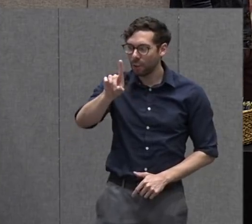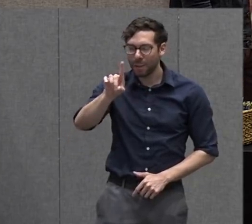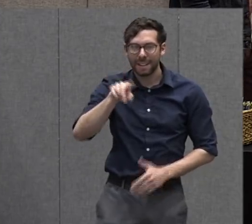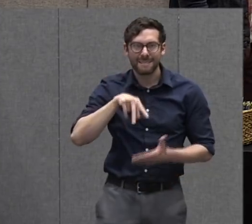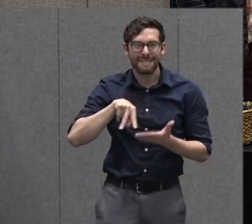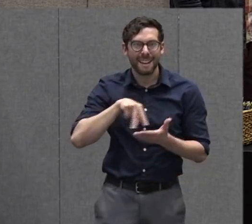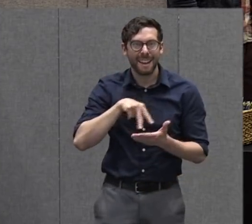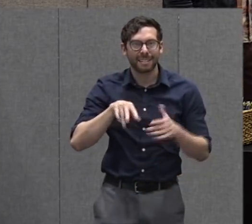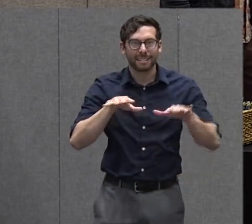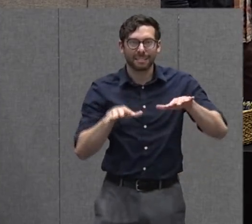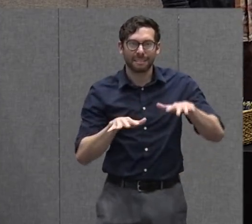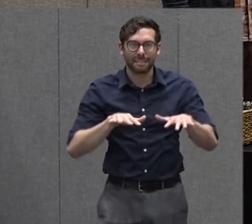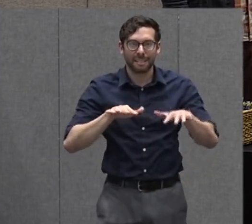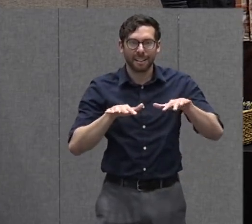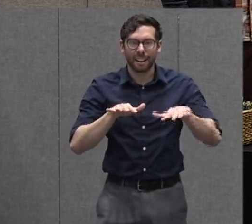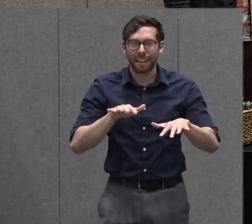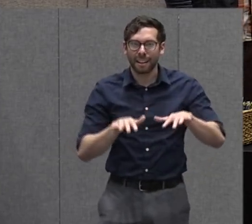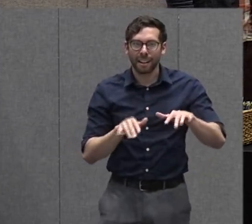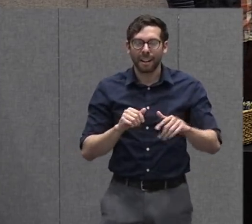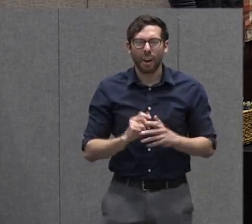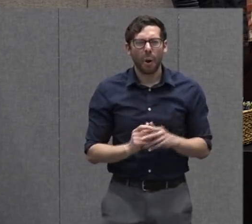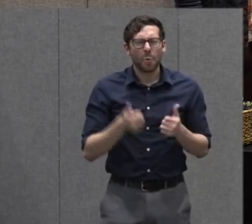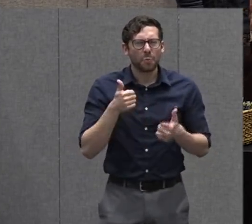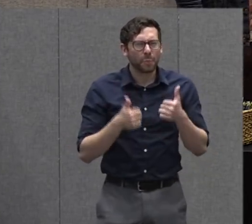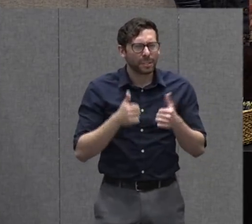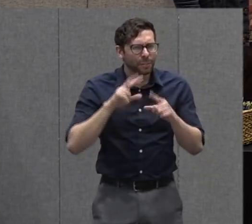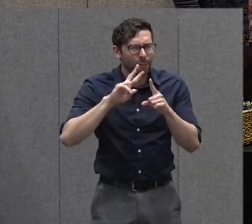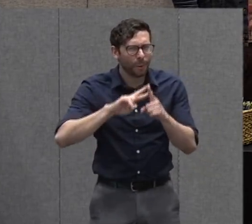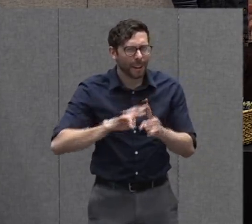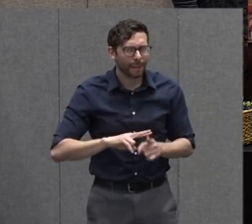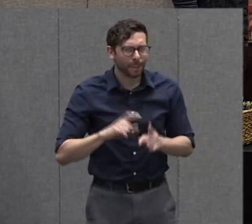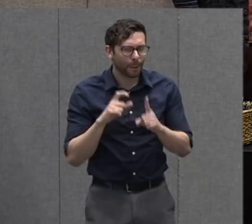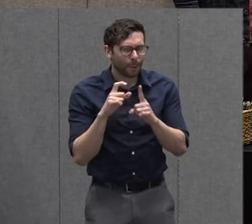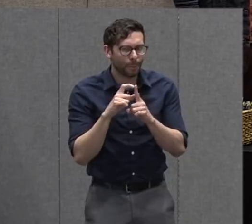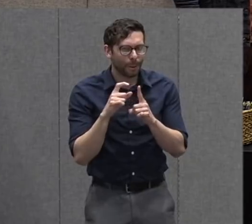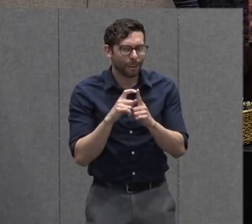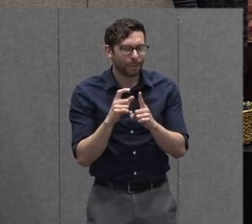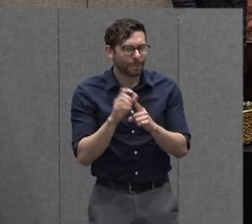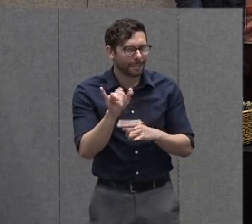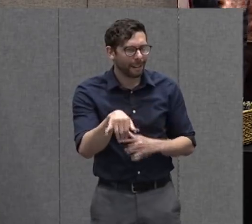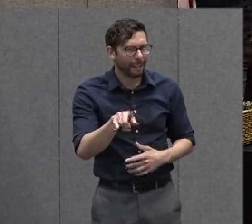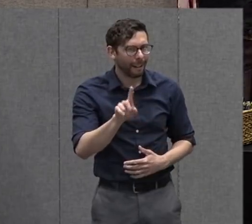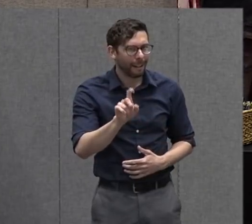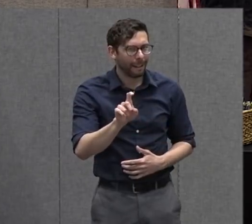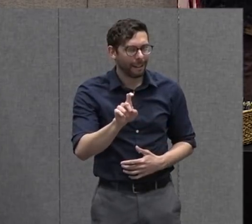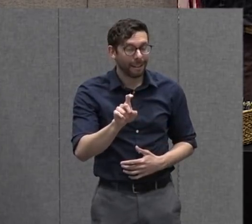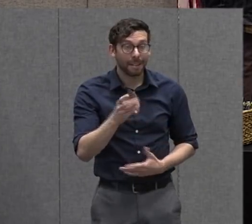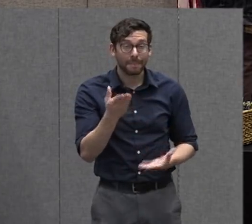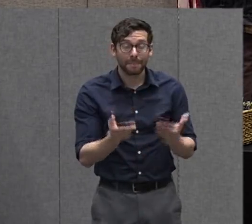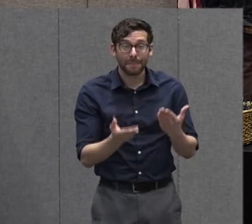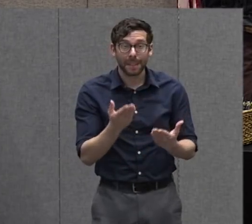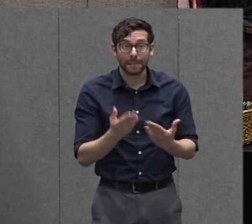I know they're not up there but if you could, maybe our friends at home, could look at their two column notes.